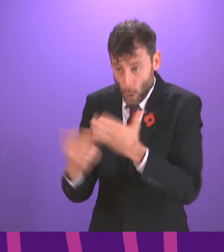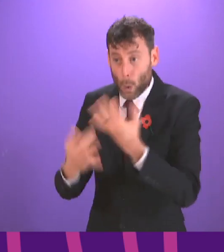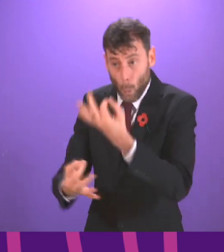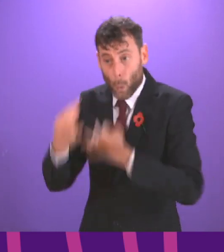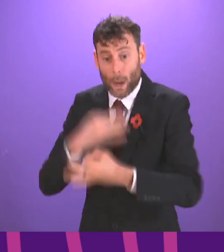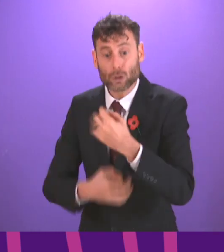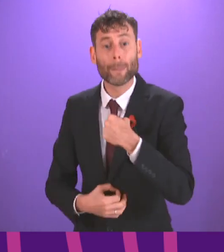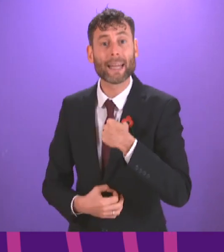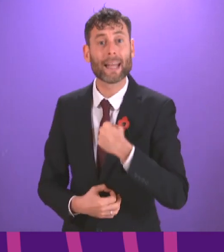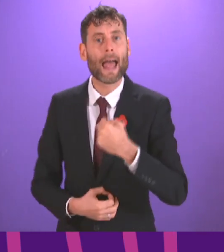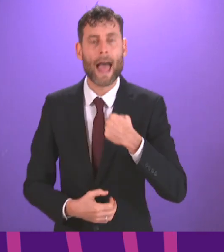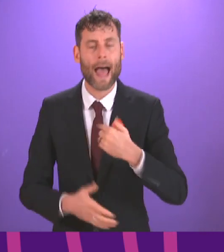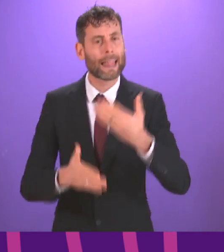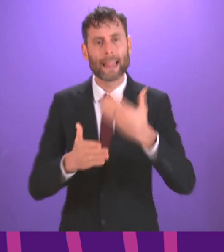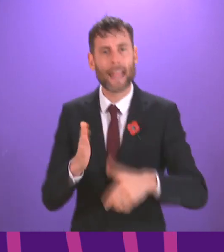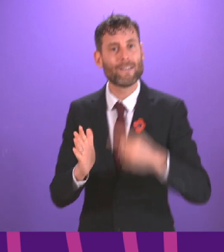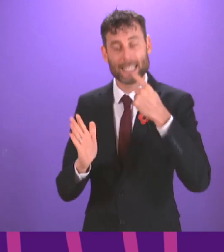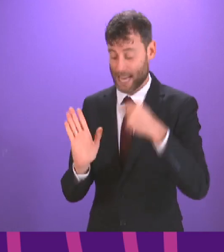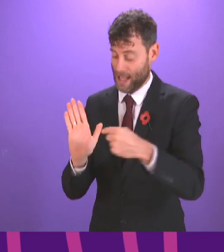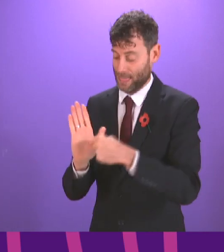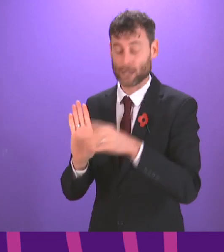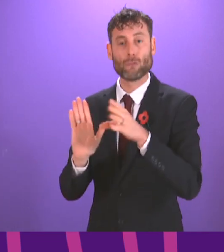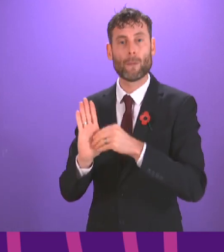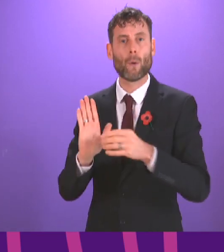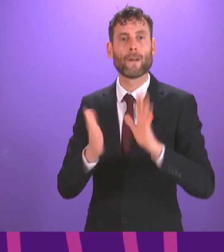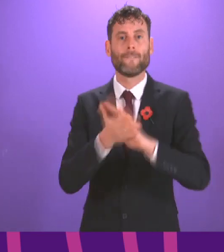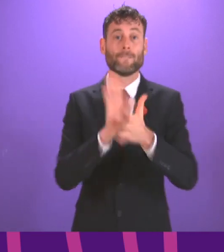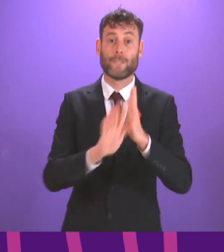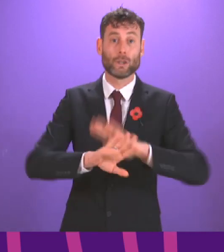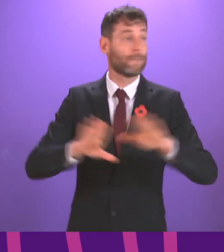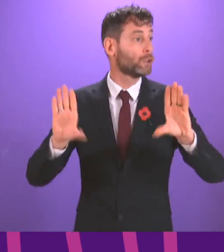I have never said that the report is the final word; obviously, it is limited. It looked